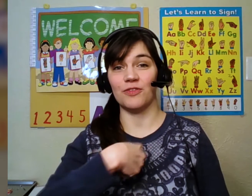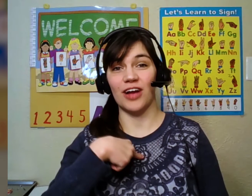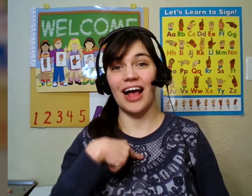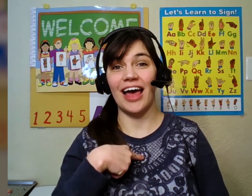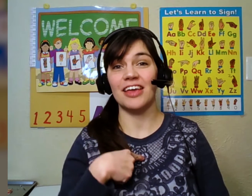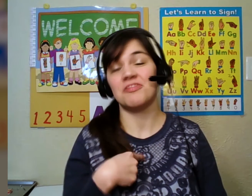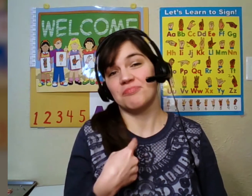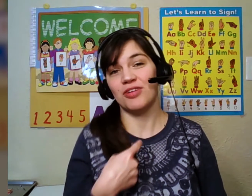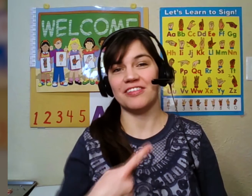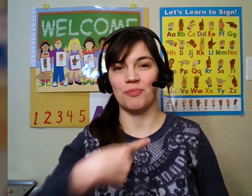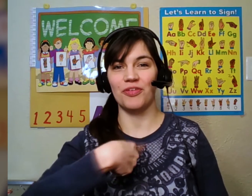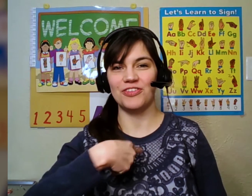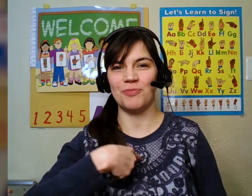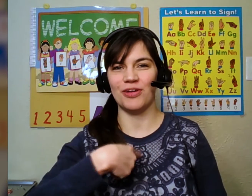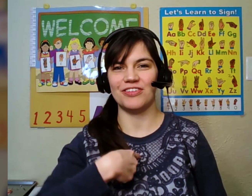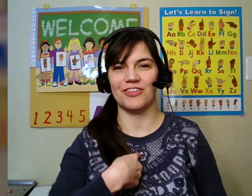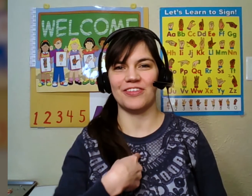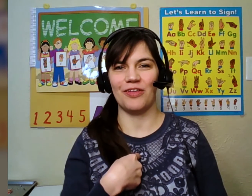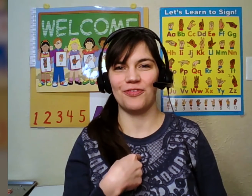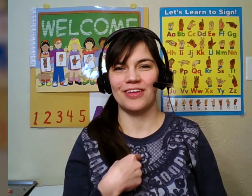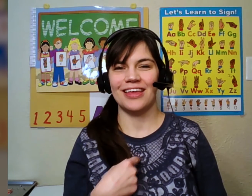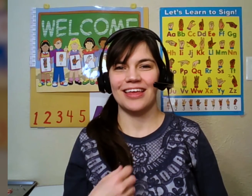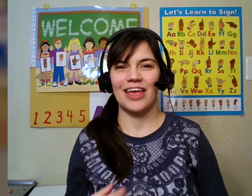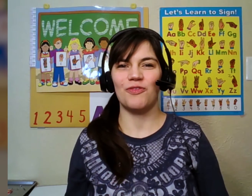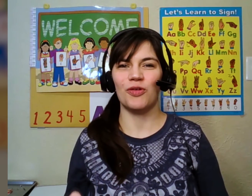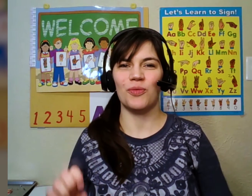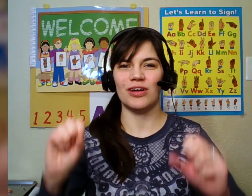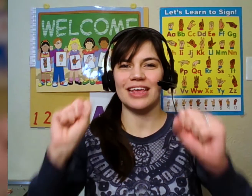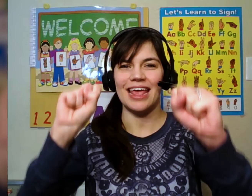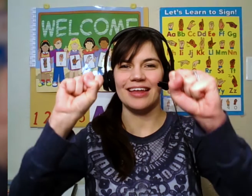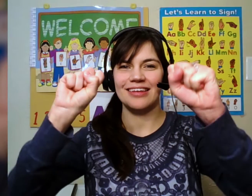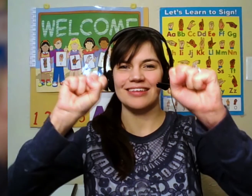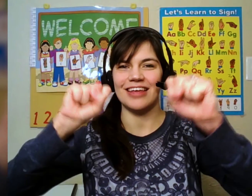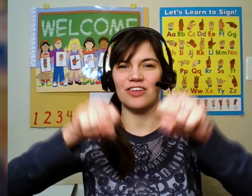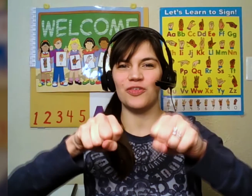the sign for I. Pretty simple, just point to yourself. And for the word "can," take